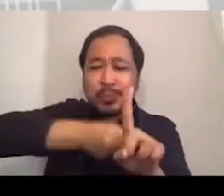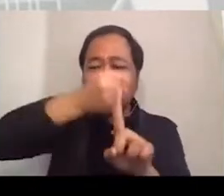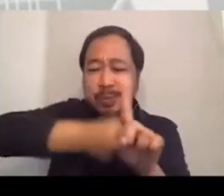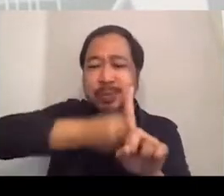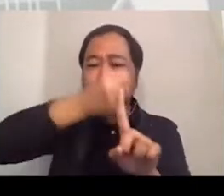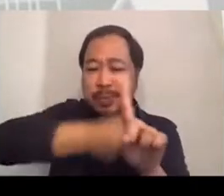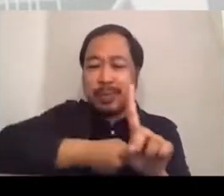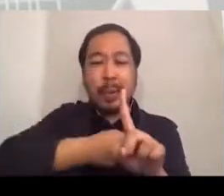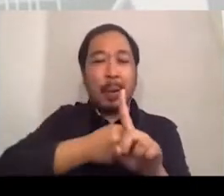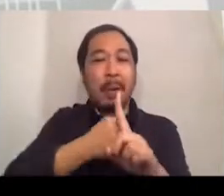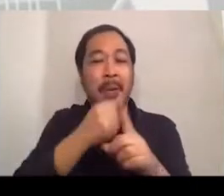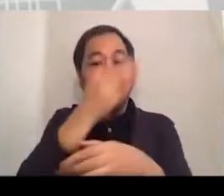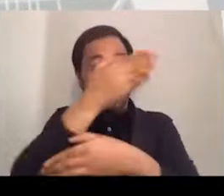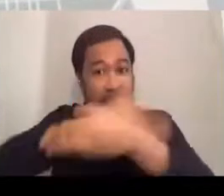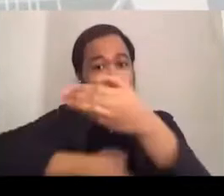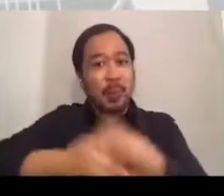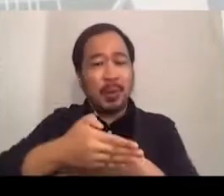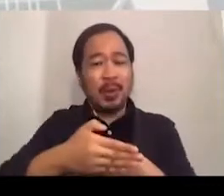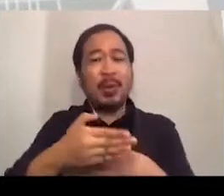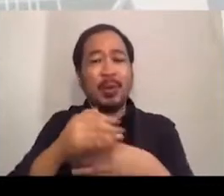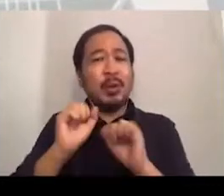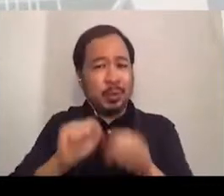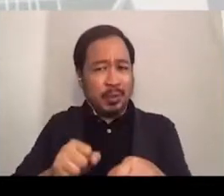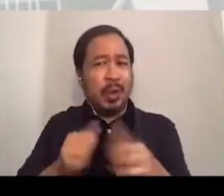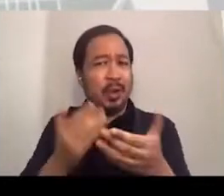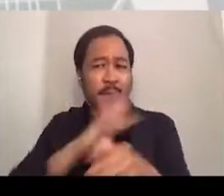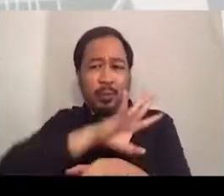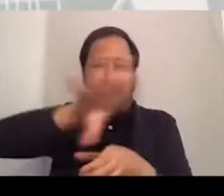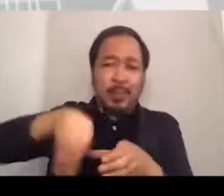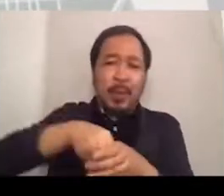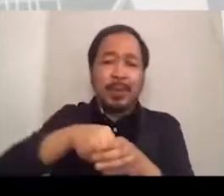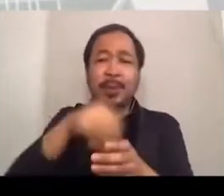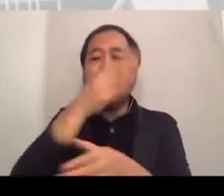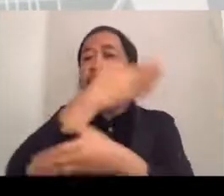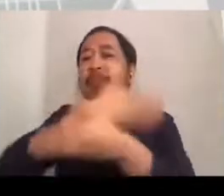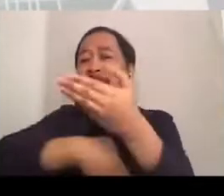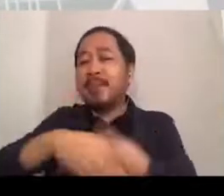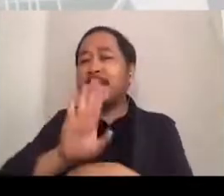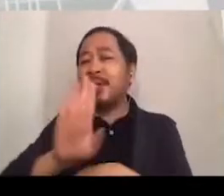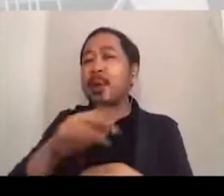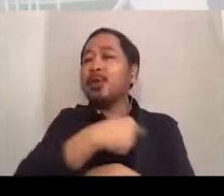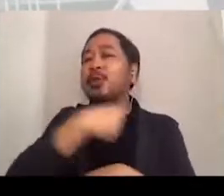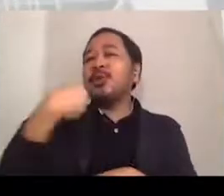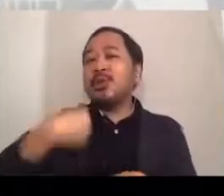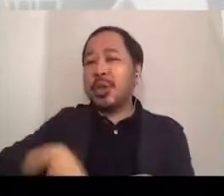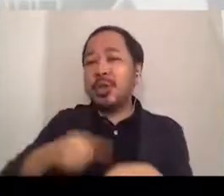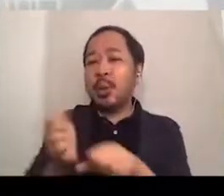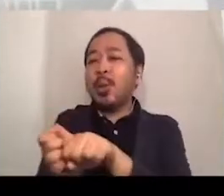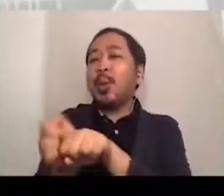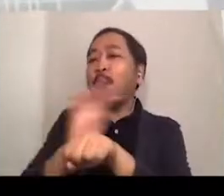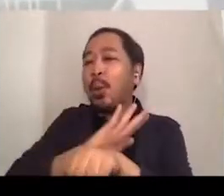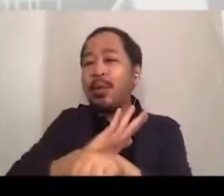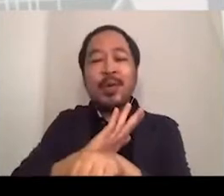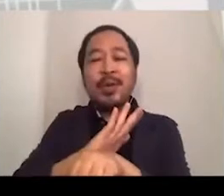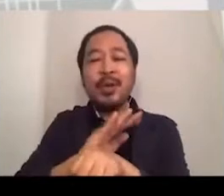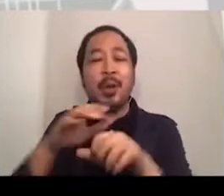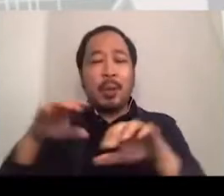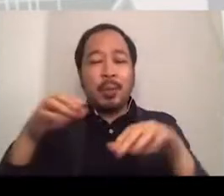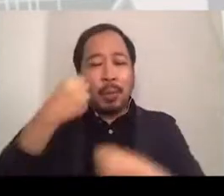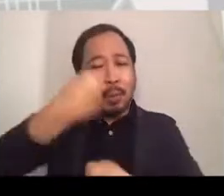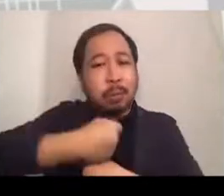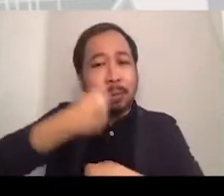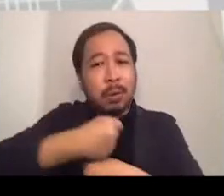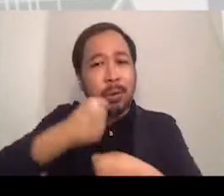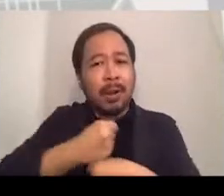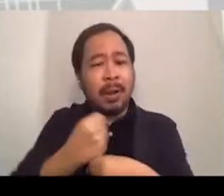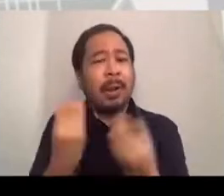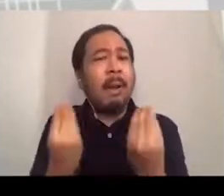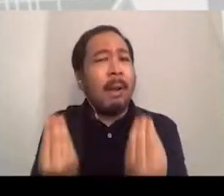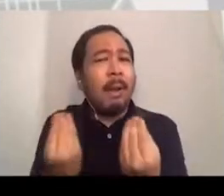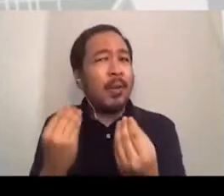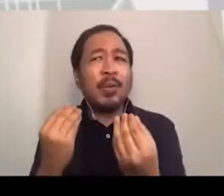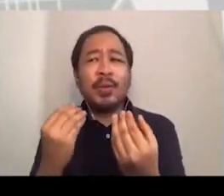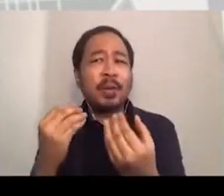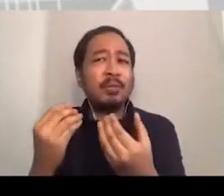into China's COVID-19 response, by mobilizing resources from all sectors, from government and the community.